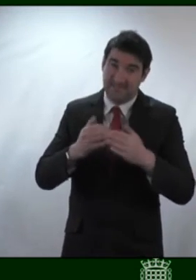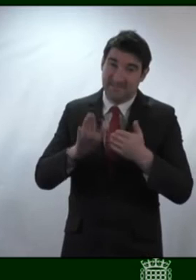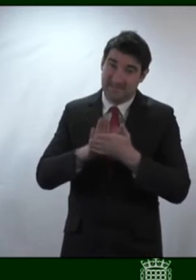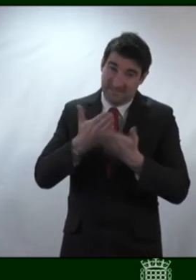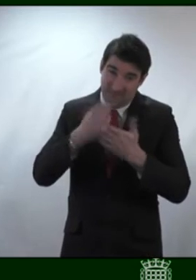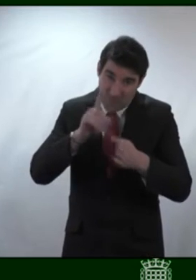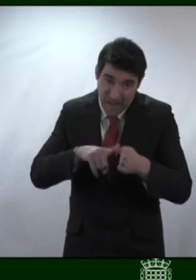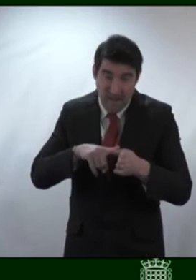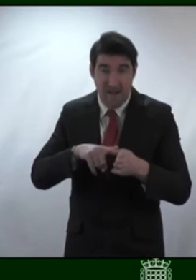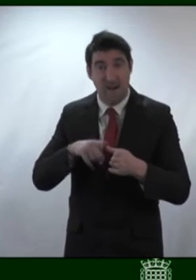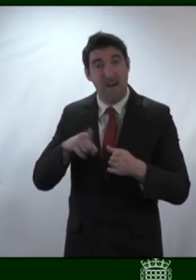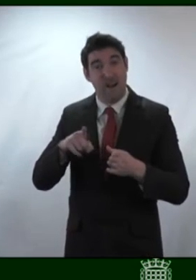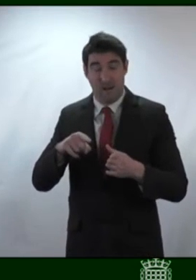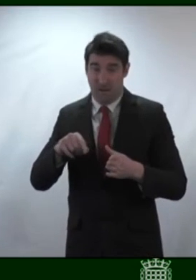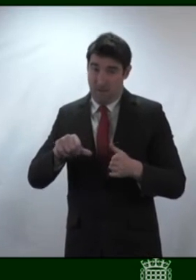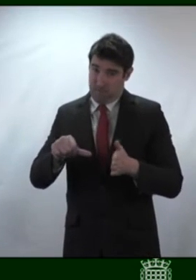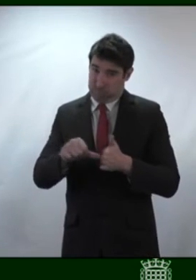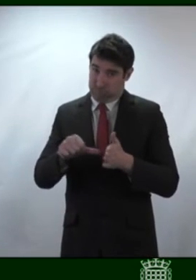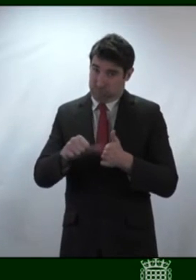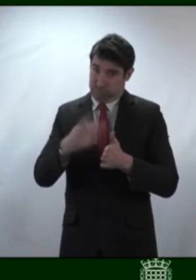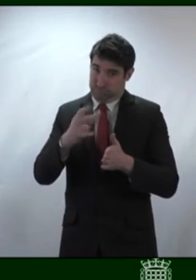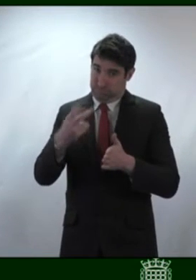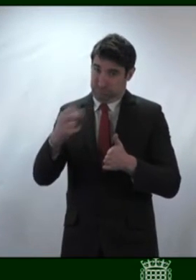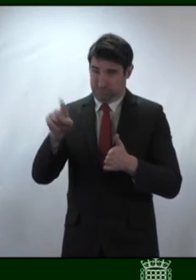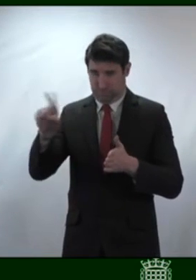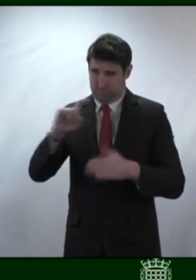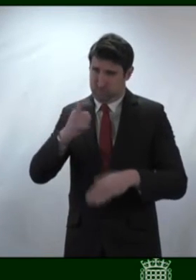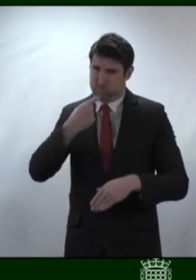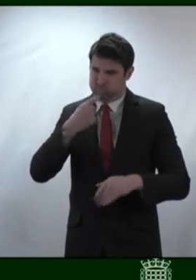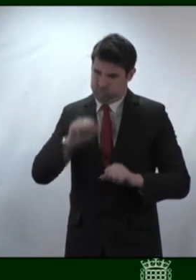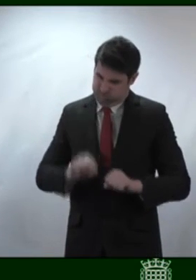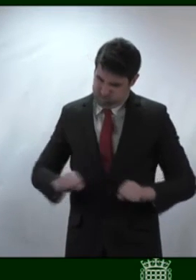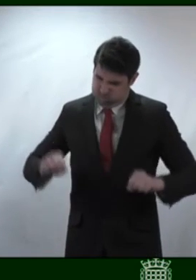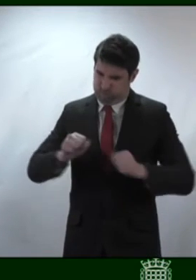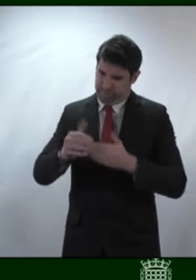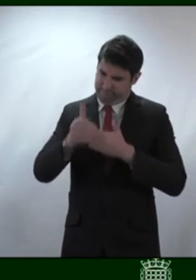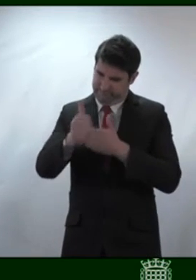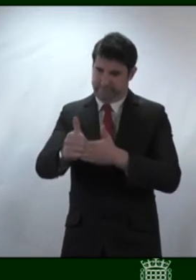in leading our nation through it.This has been a wretched year due to covid,